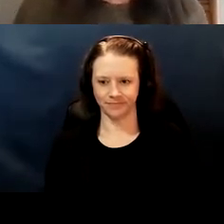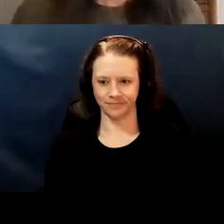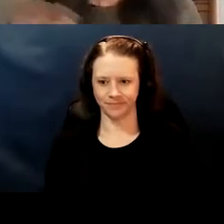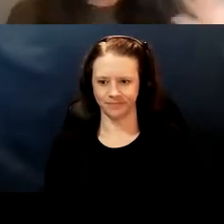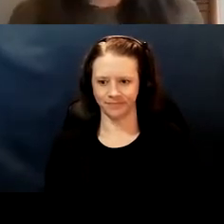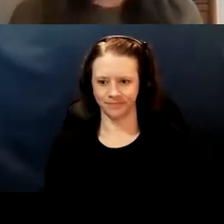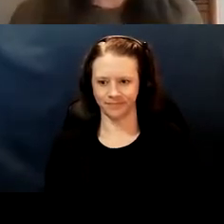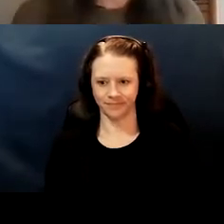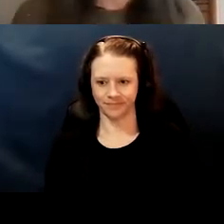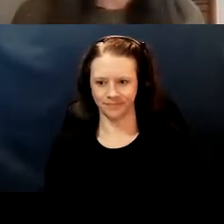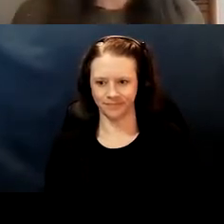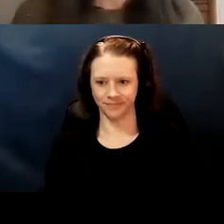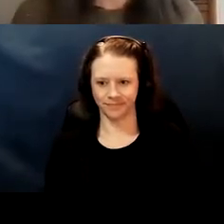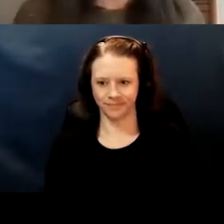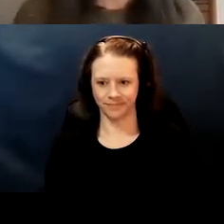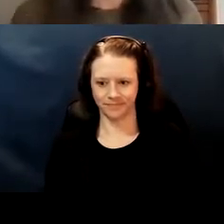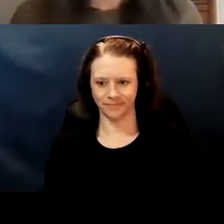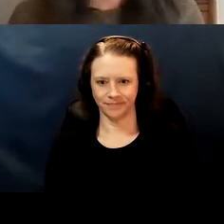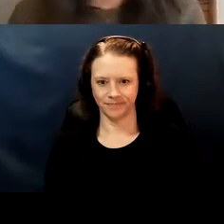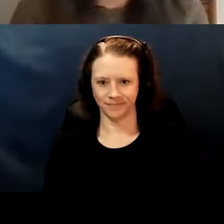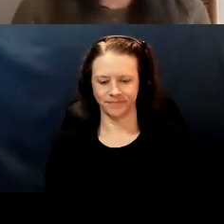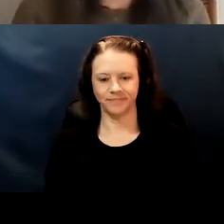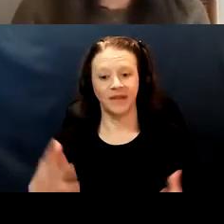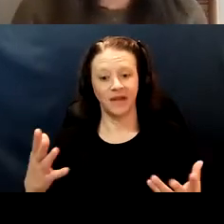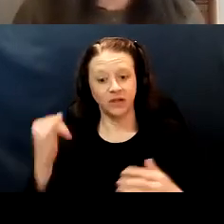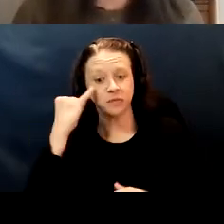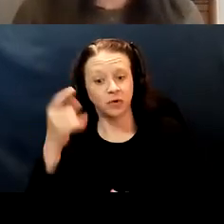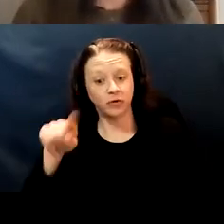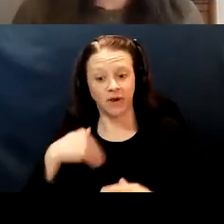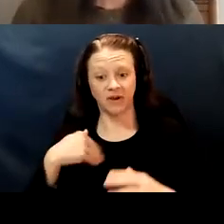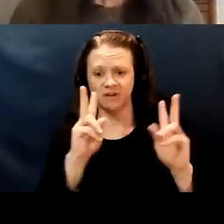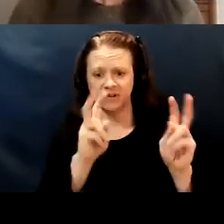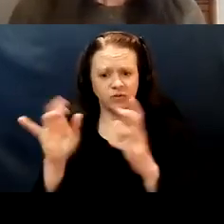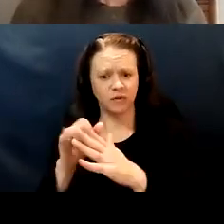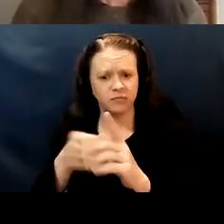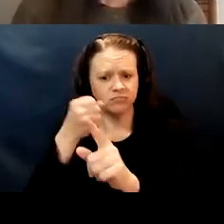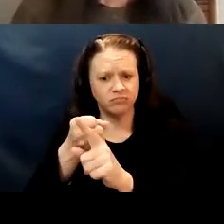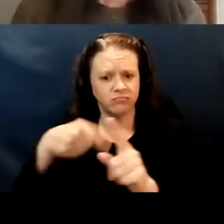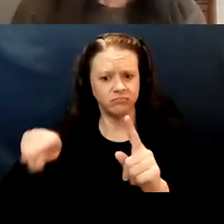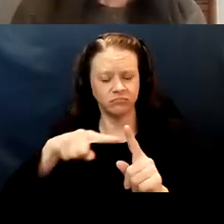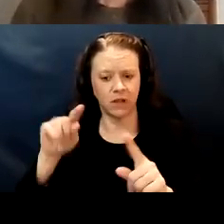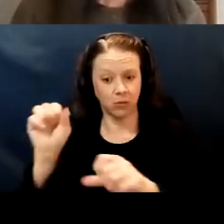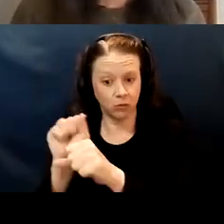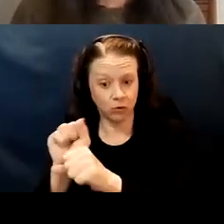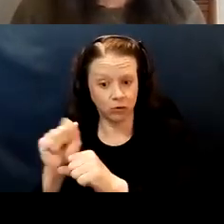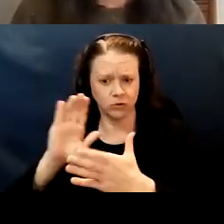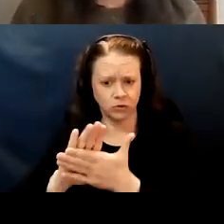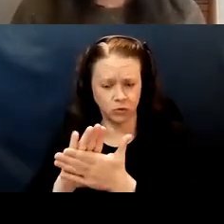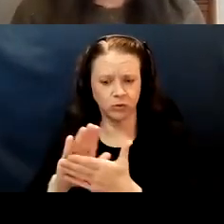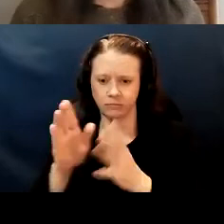medical sense and you're having issues that would impact you say at work or at school and there's also permanent disability. Thinking